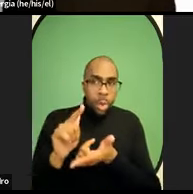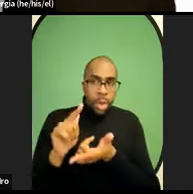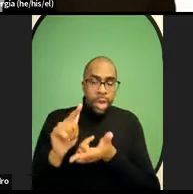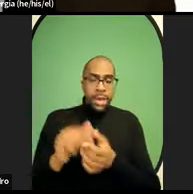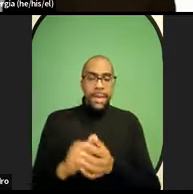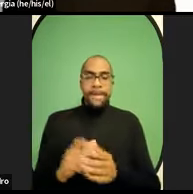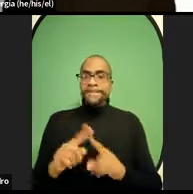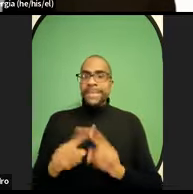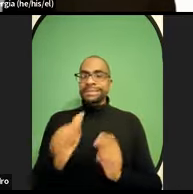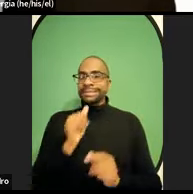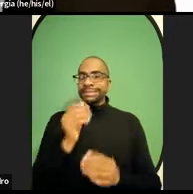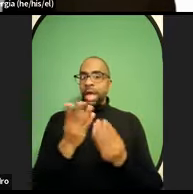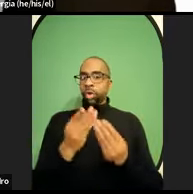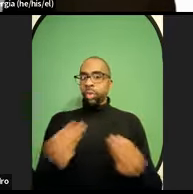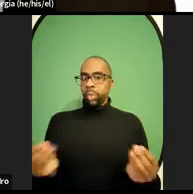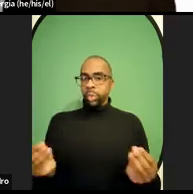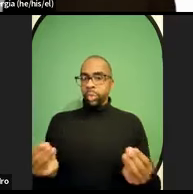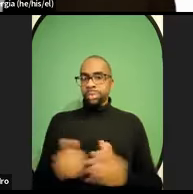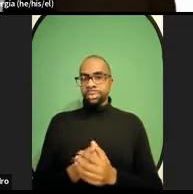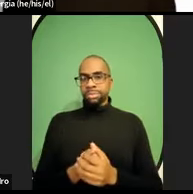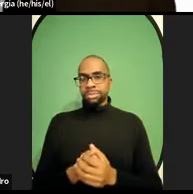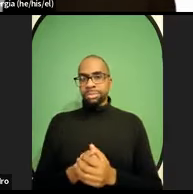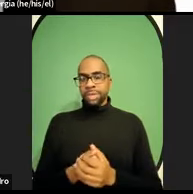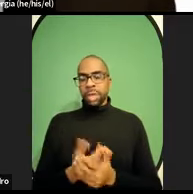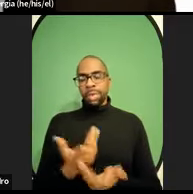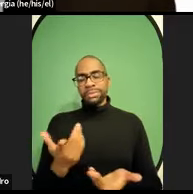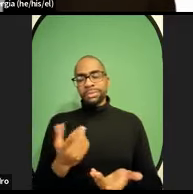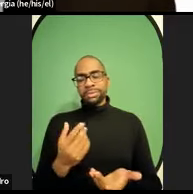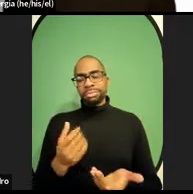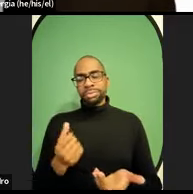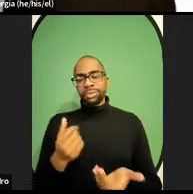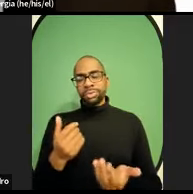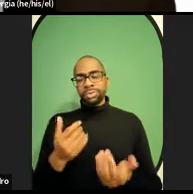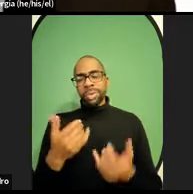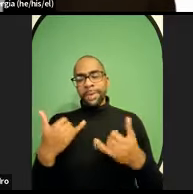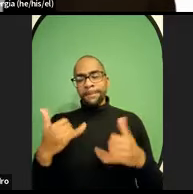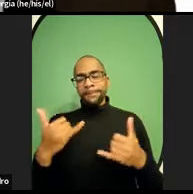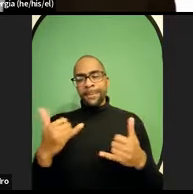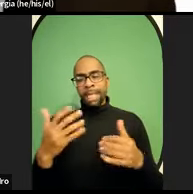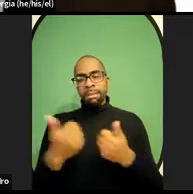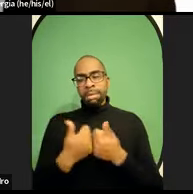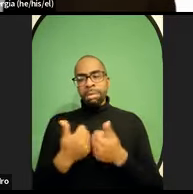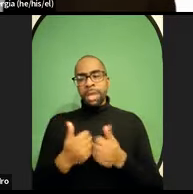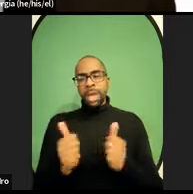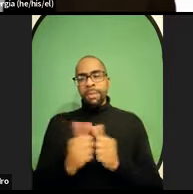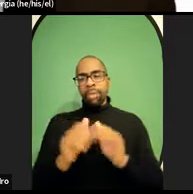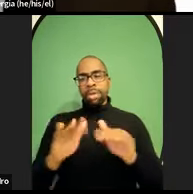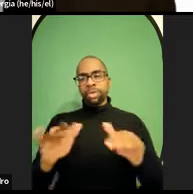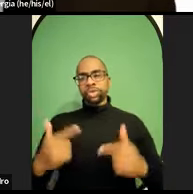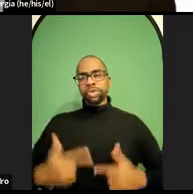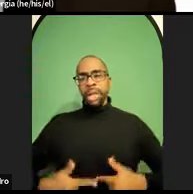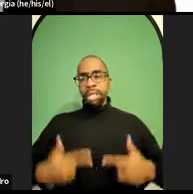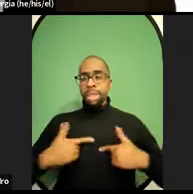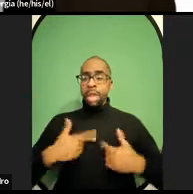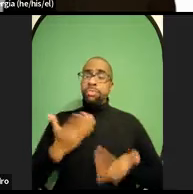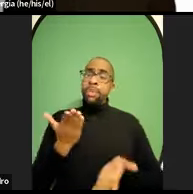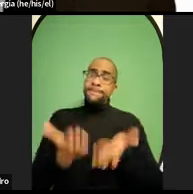significantly lower than for the adults but it's not. t zero zero. So you're playing a little bit of russian roulette, right, because of russian roulette, right, because probably.